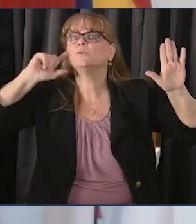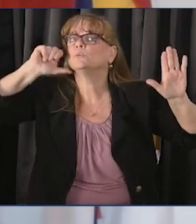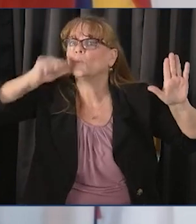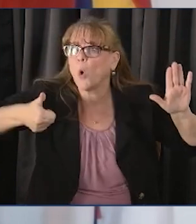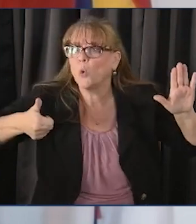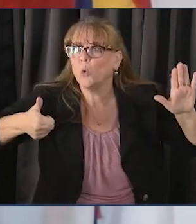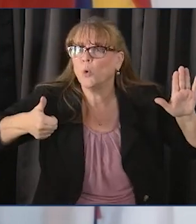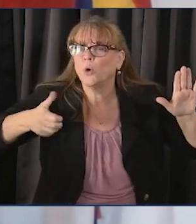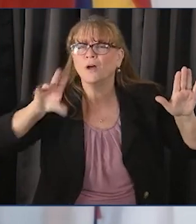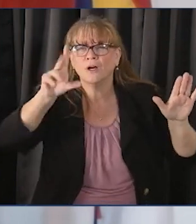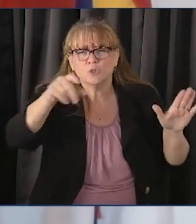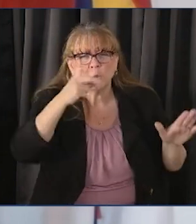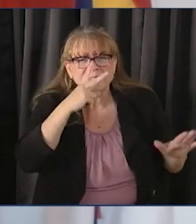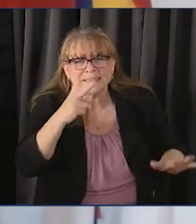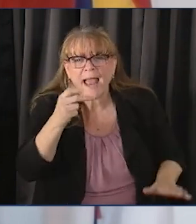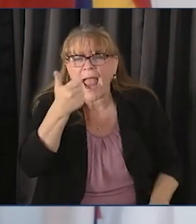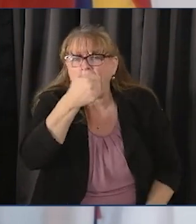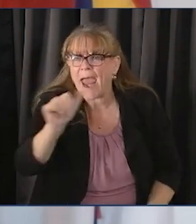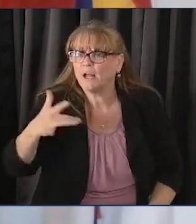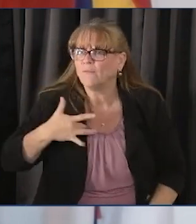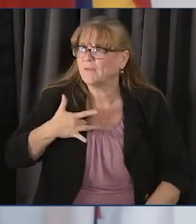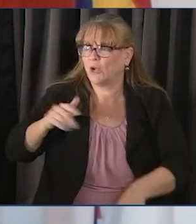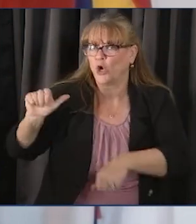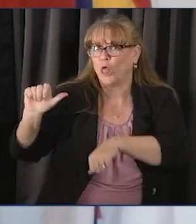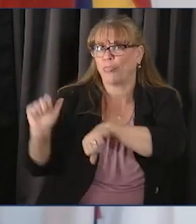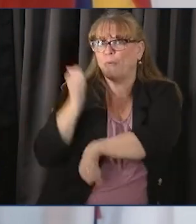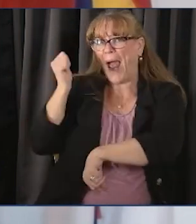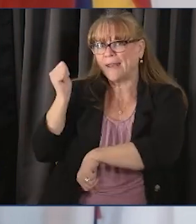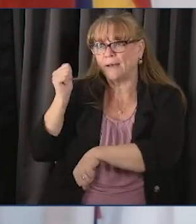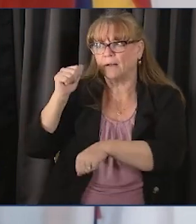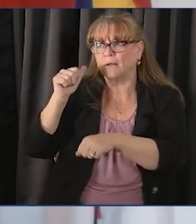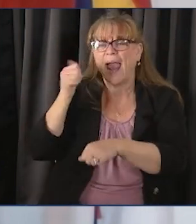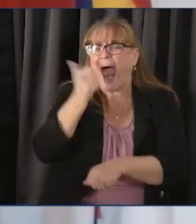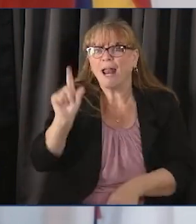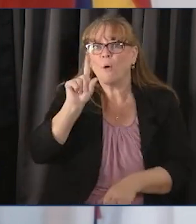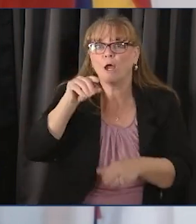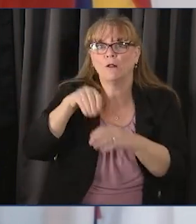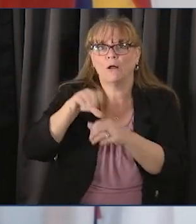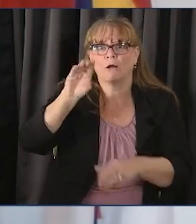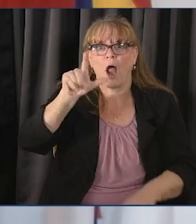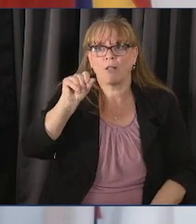And you mentioned the National Guard that you're going to issue an eo activating them